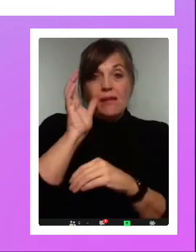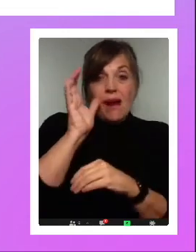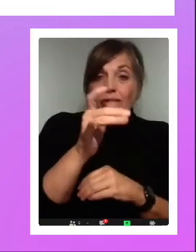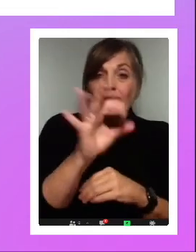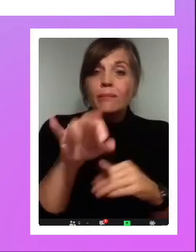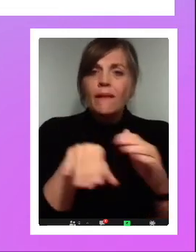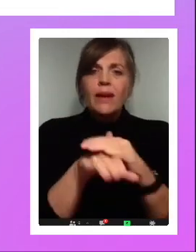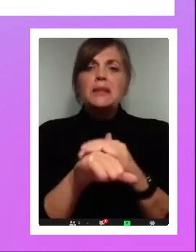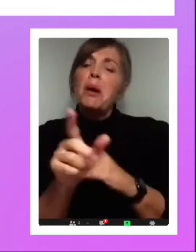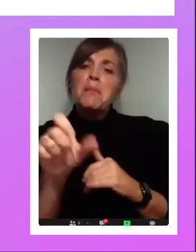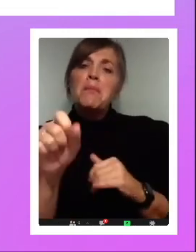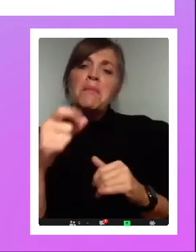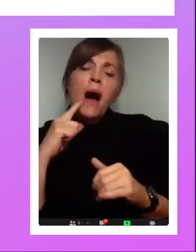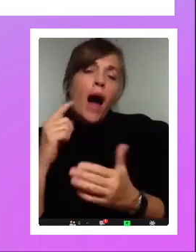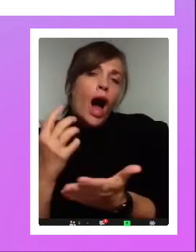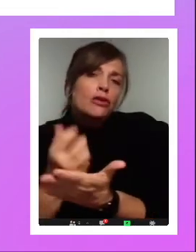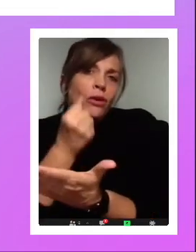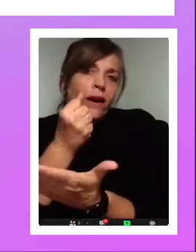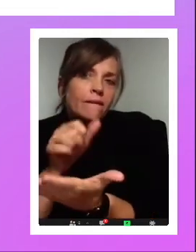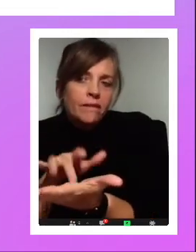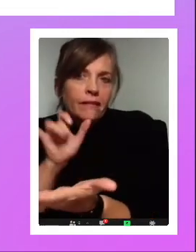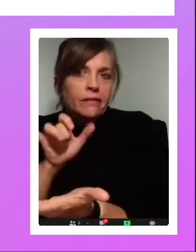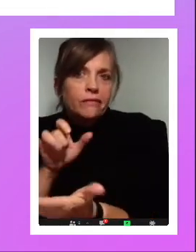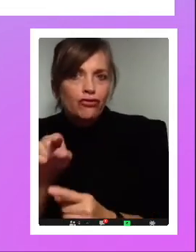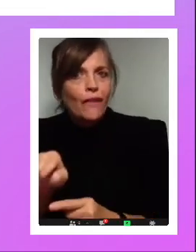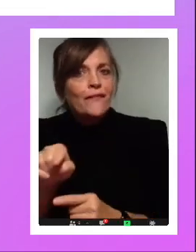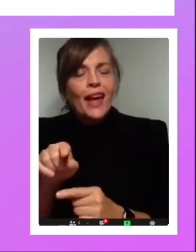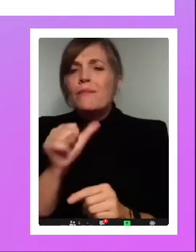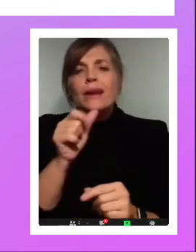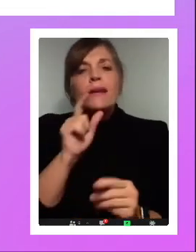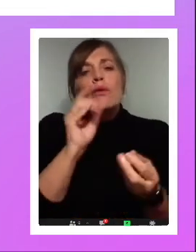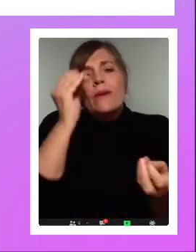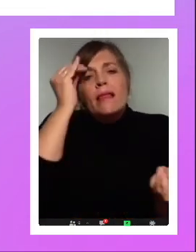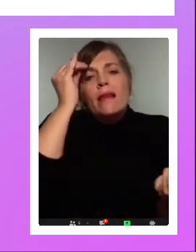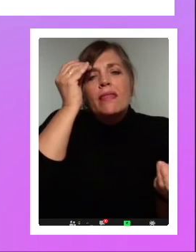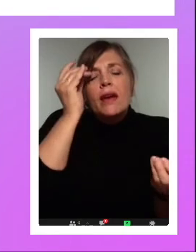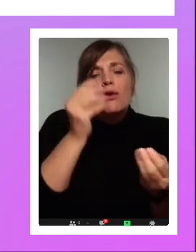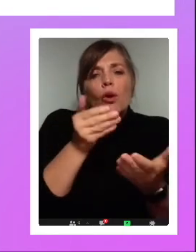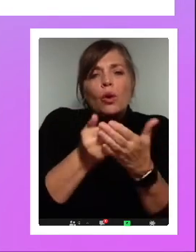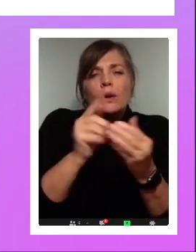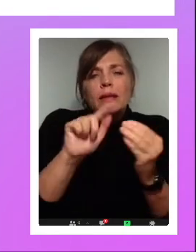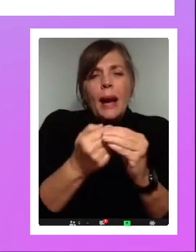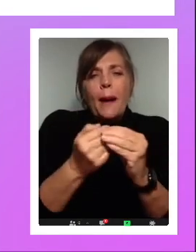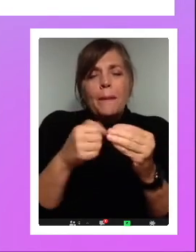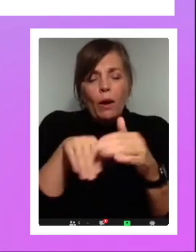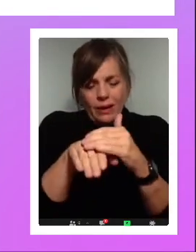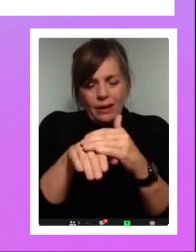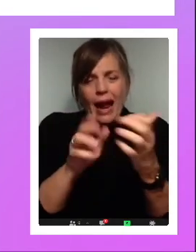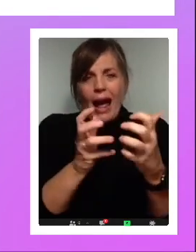but I wasn't thinking closely about that. And honestly, if I could go back